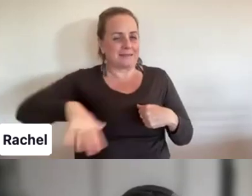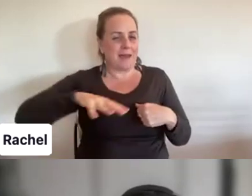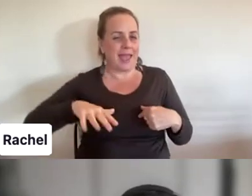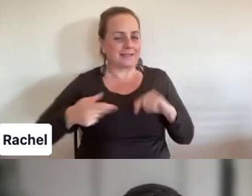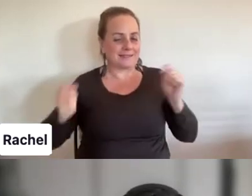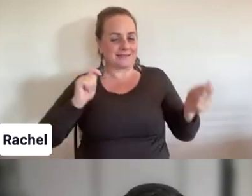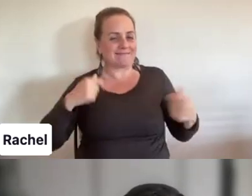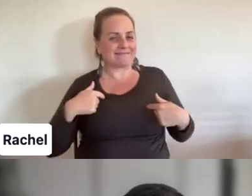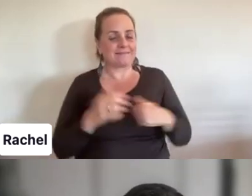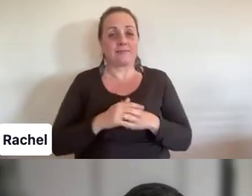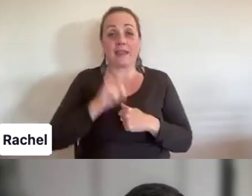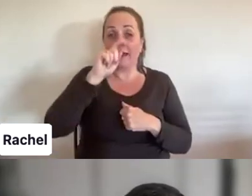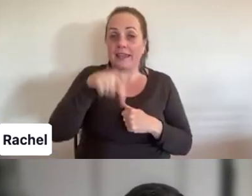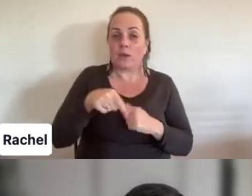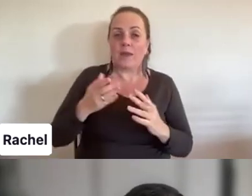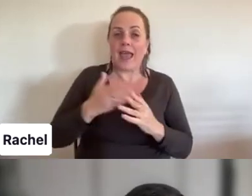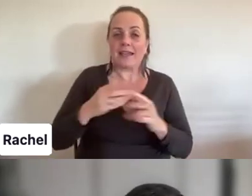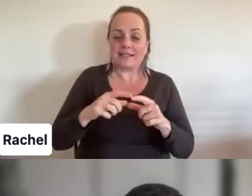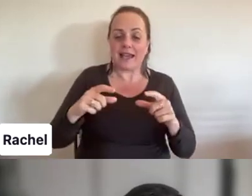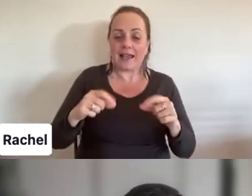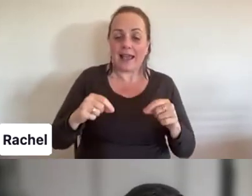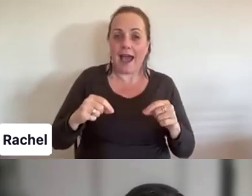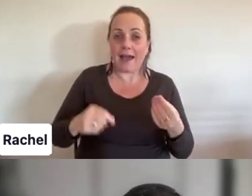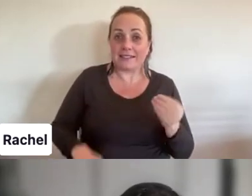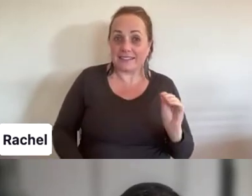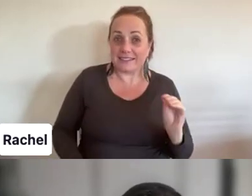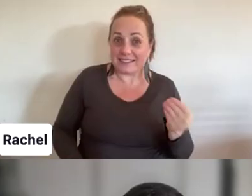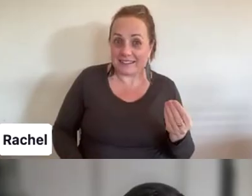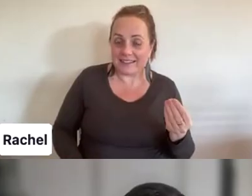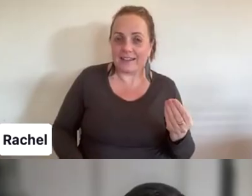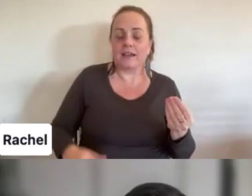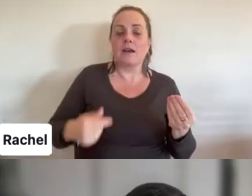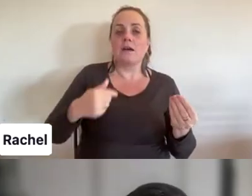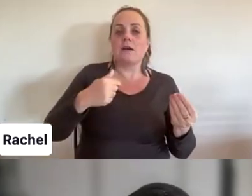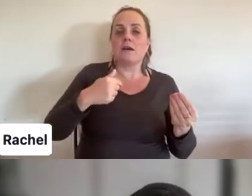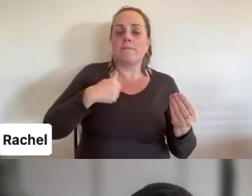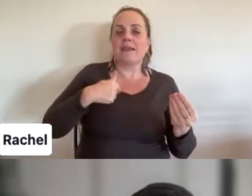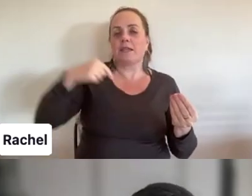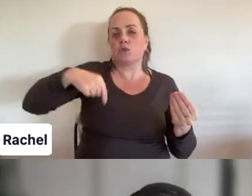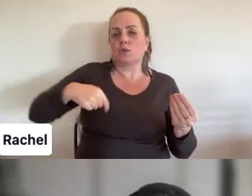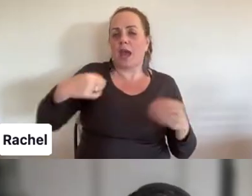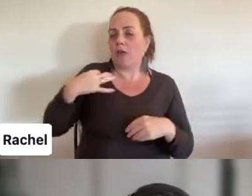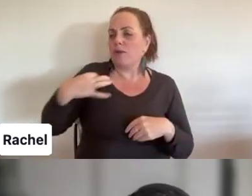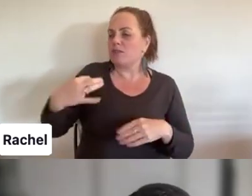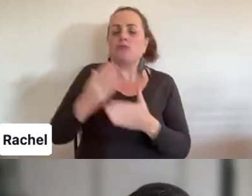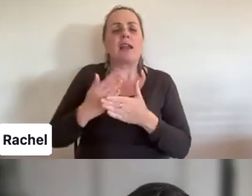So the Kiwi access card, and my representation today is more talking specifically about the